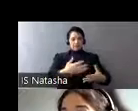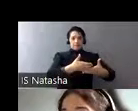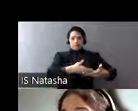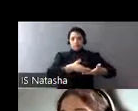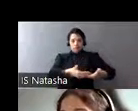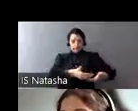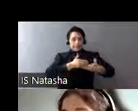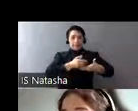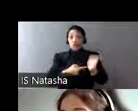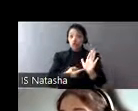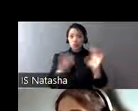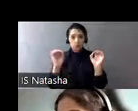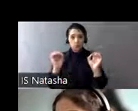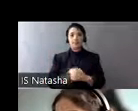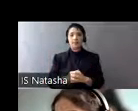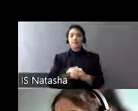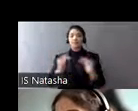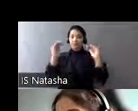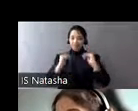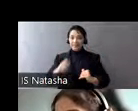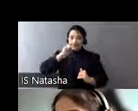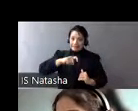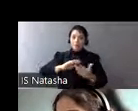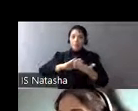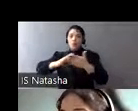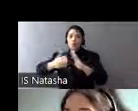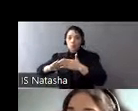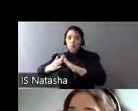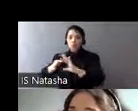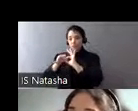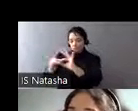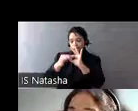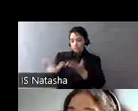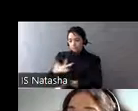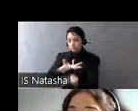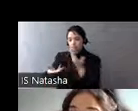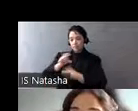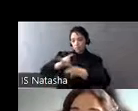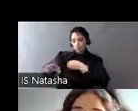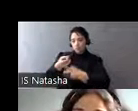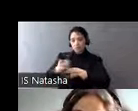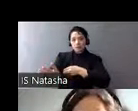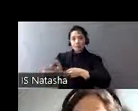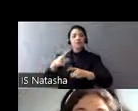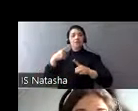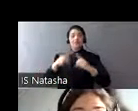Community engagement and consultation of OPDs and improved reliability and quality of data.